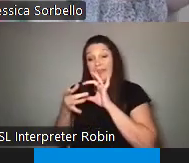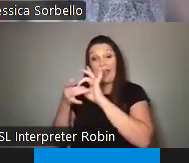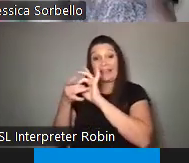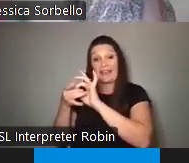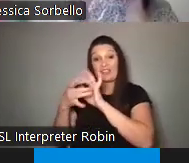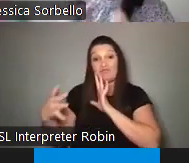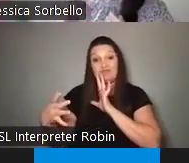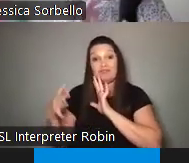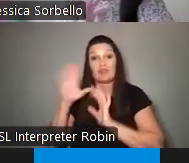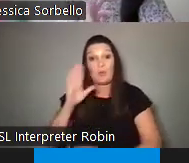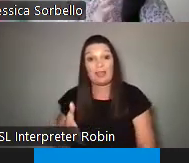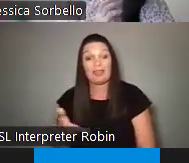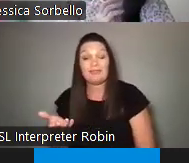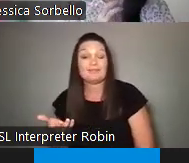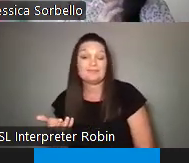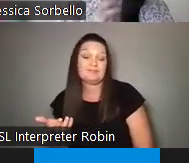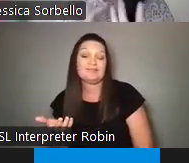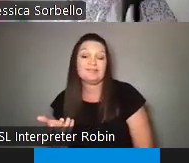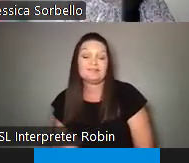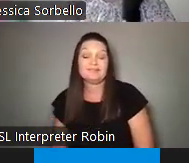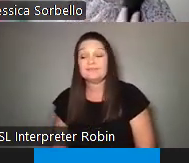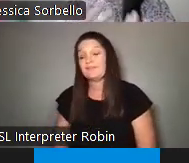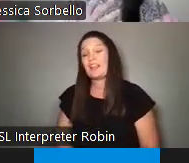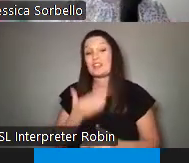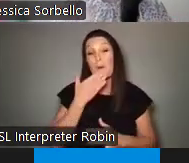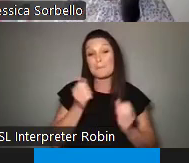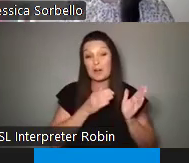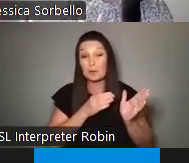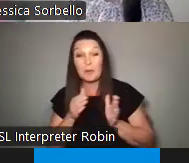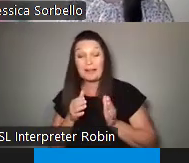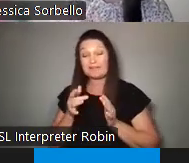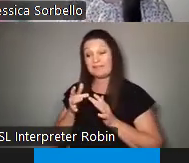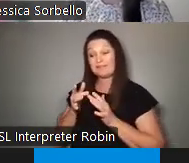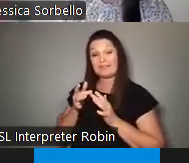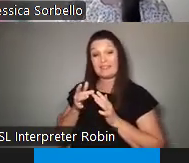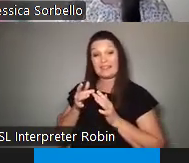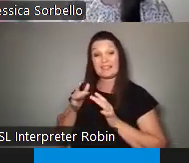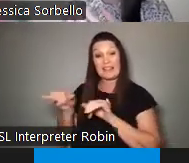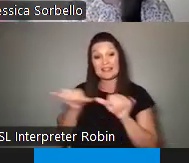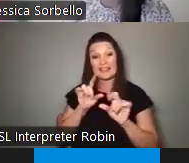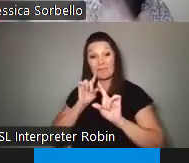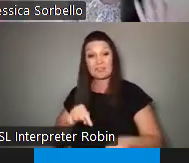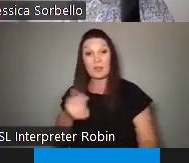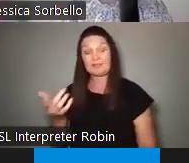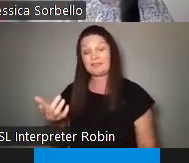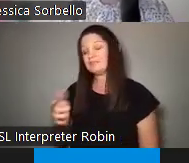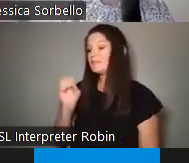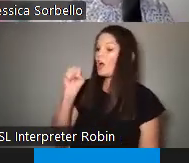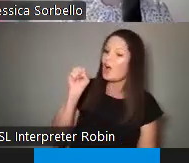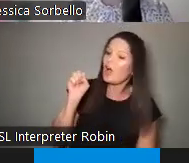What type of work do you do? What is going on during your shift you are feeling that